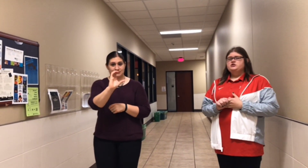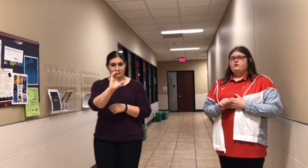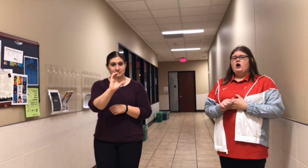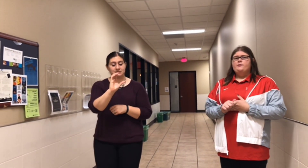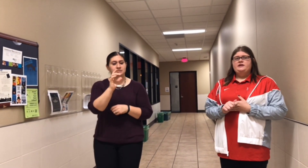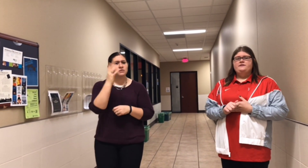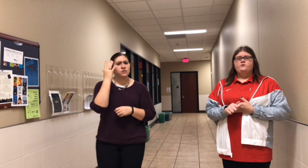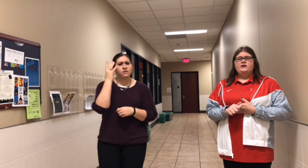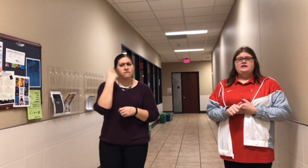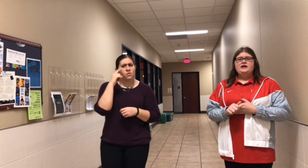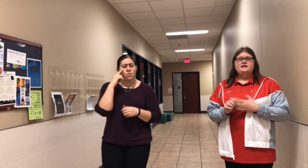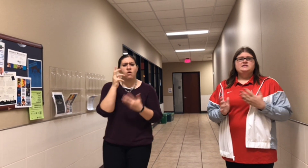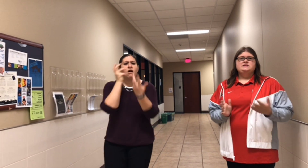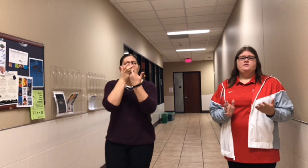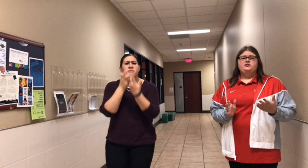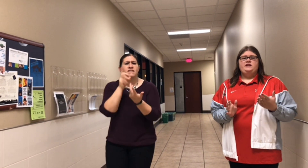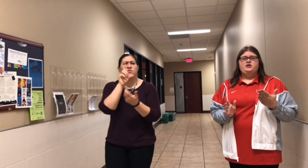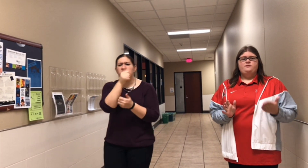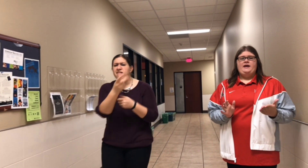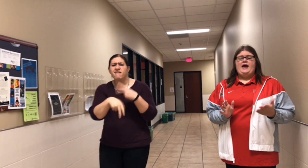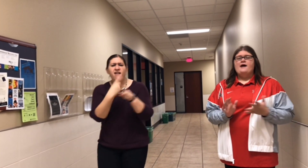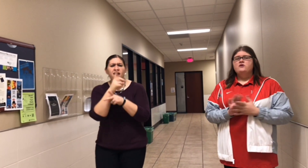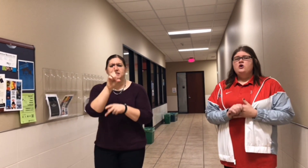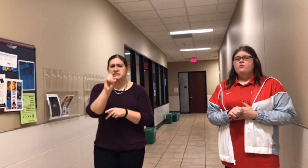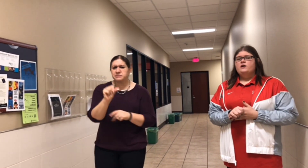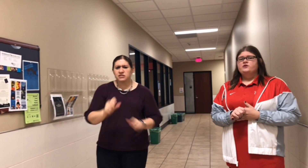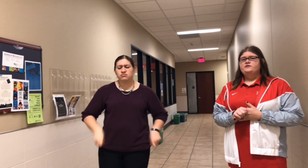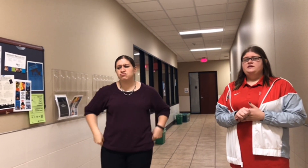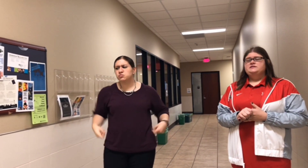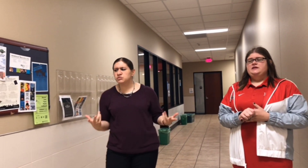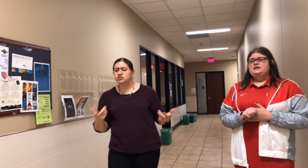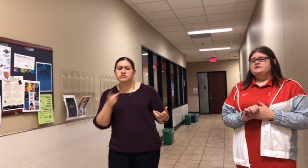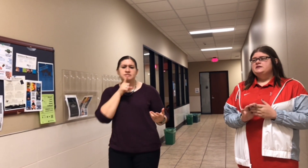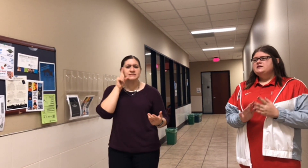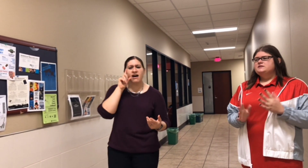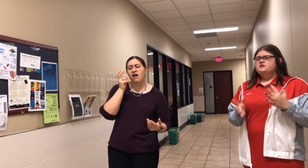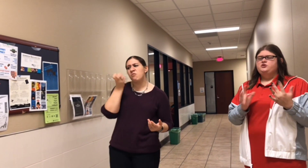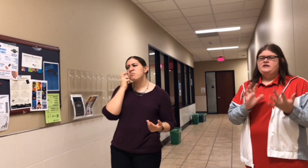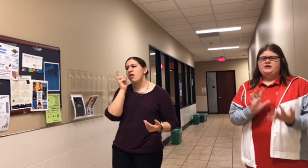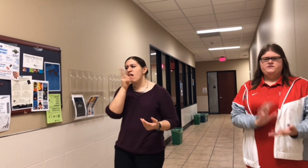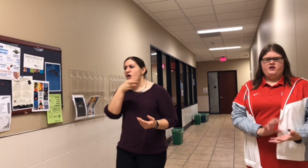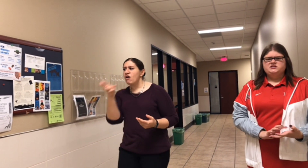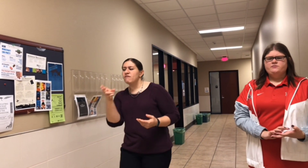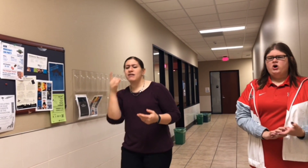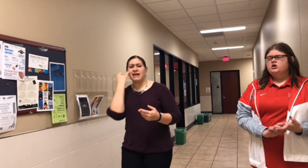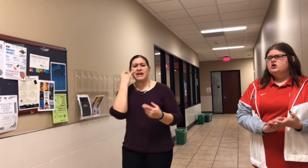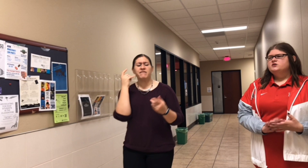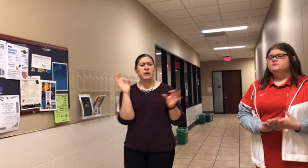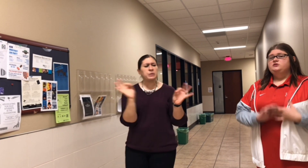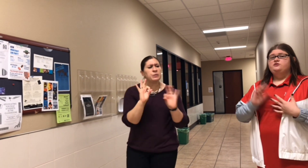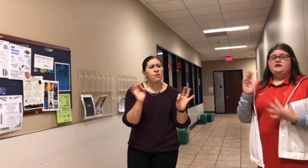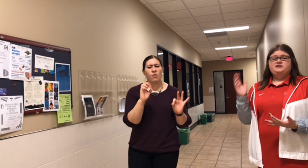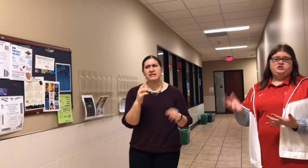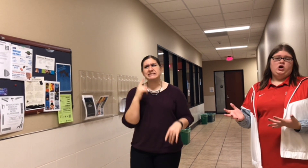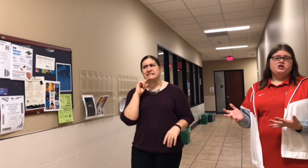to accommodate for any kind of disability that you may have whether this is something you think is very small or something anything is large.